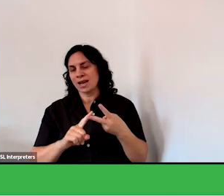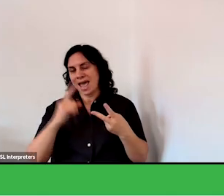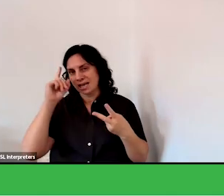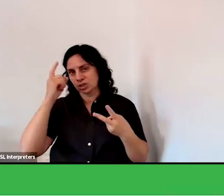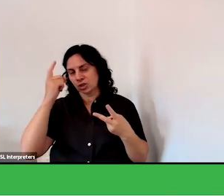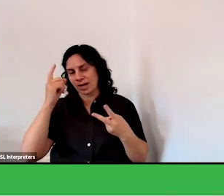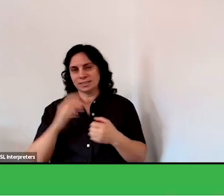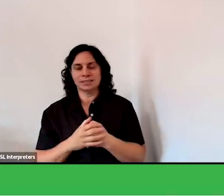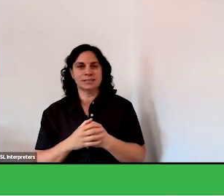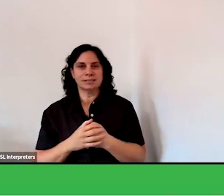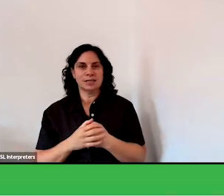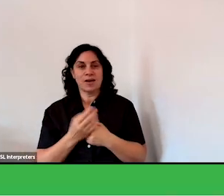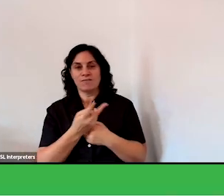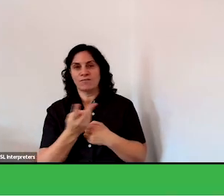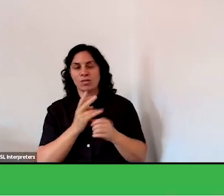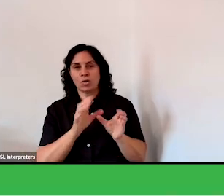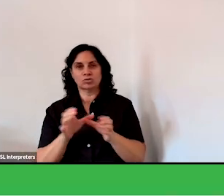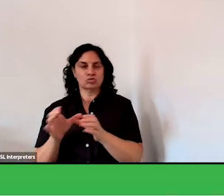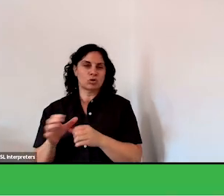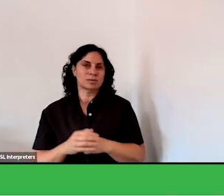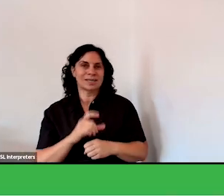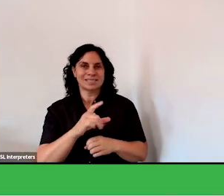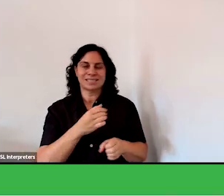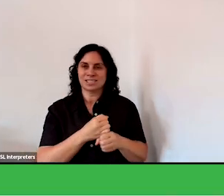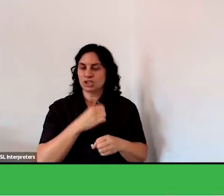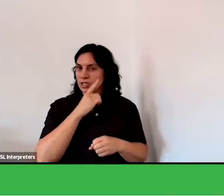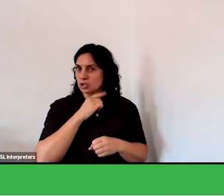We also saw that cisgender girls, transgender, non-binary or unsure